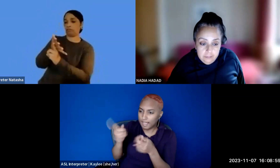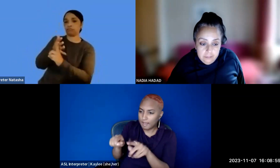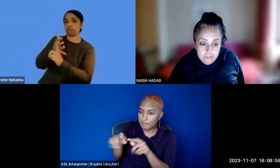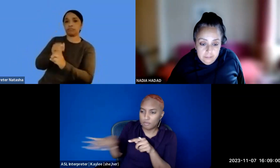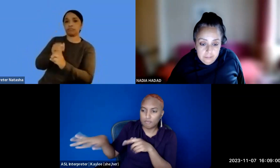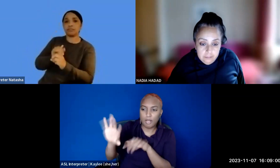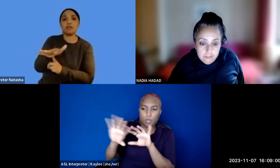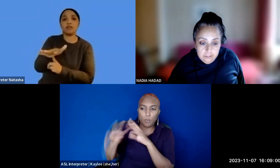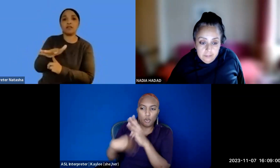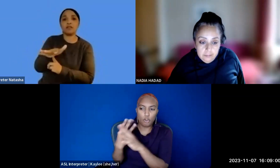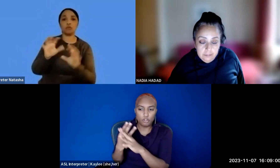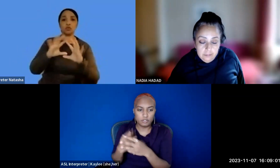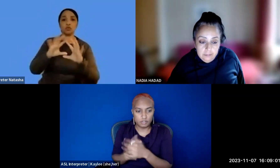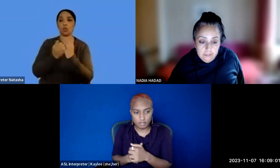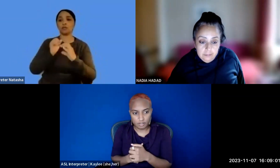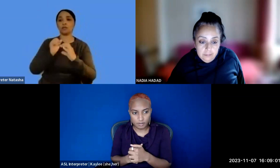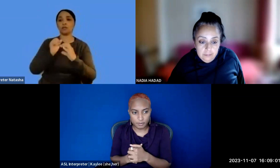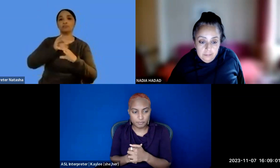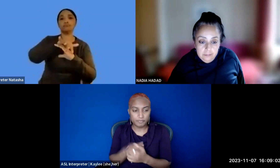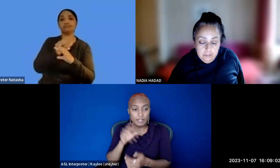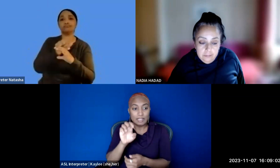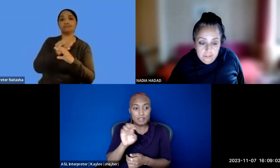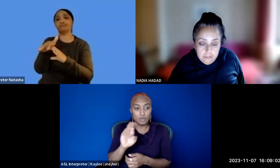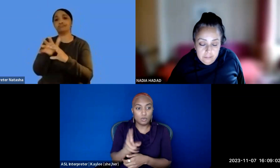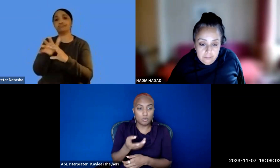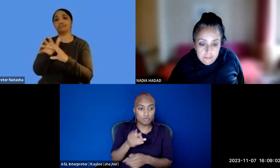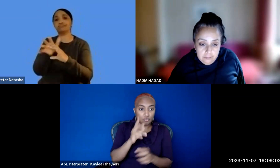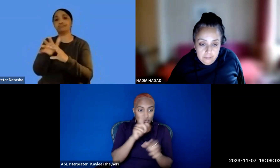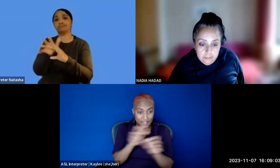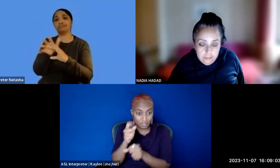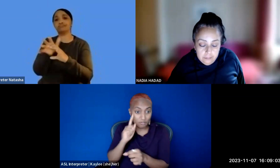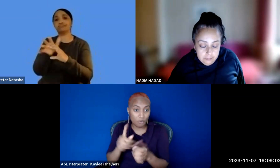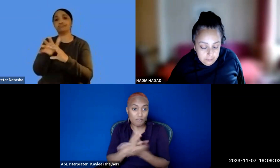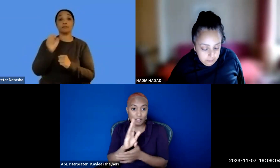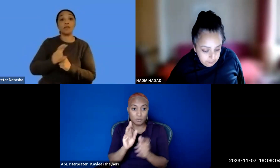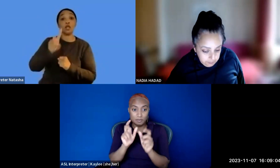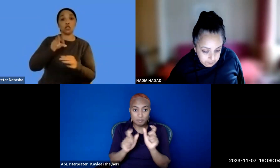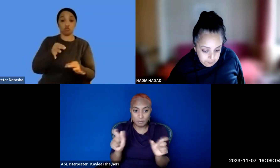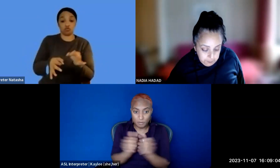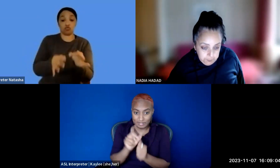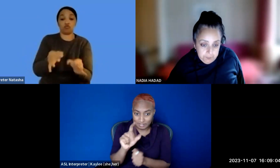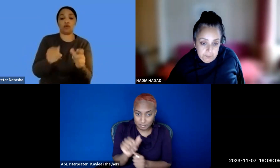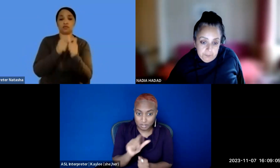The EU Strategy on the Rights of Persons with Disabilities 2021-30,